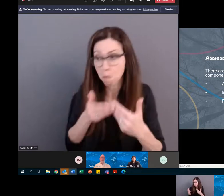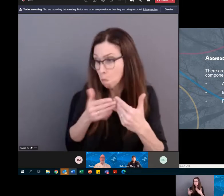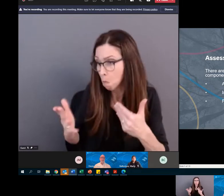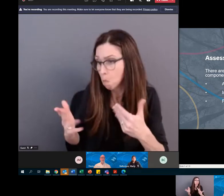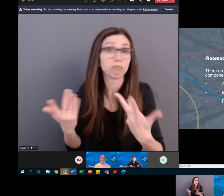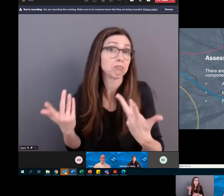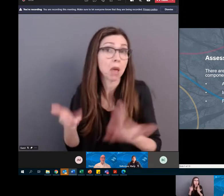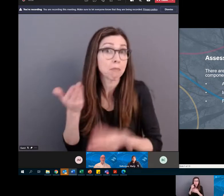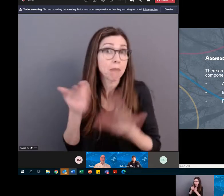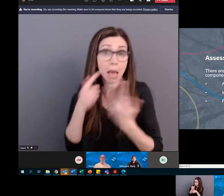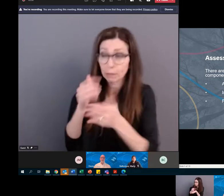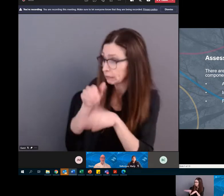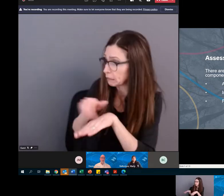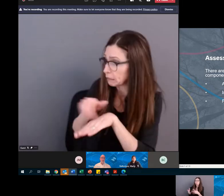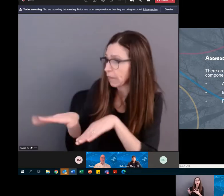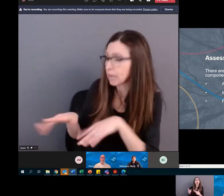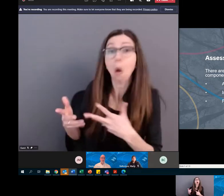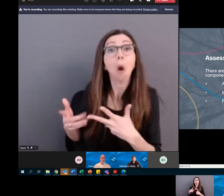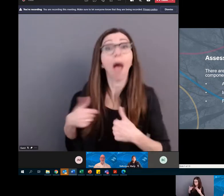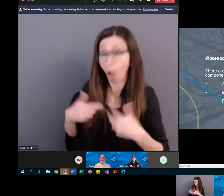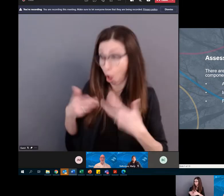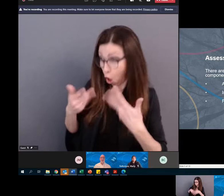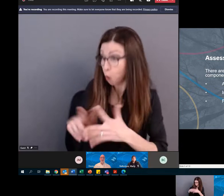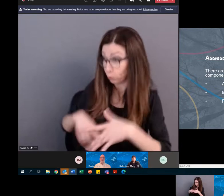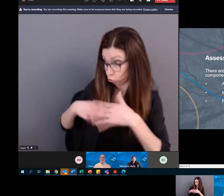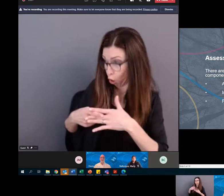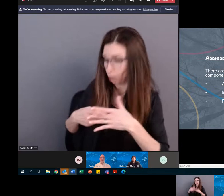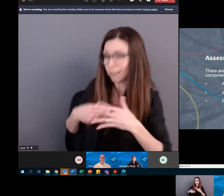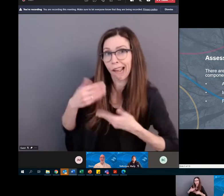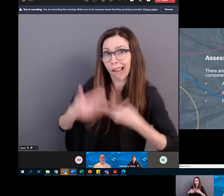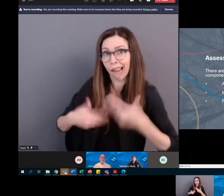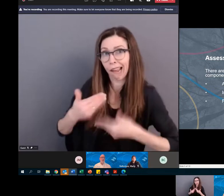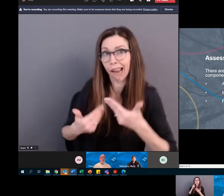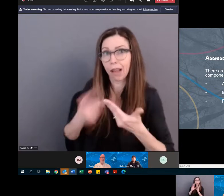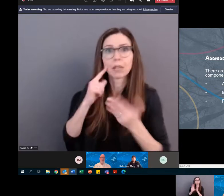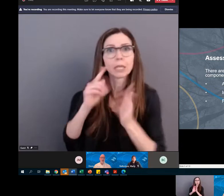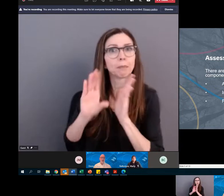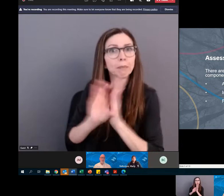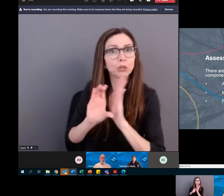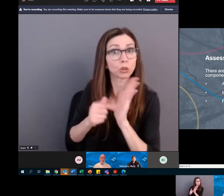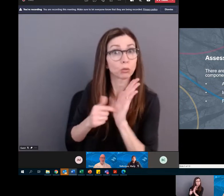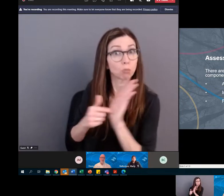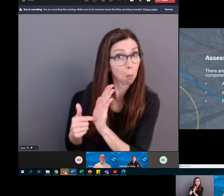work in progress or the work being Produced, if possible.